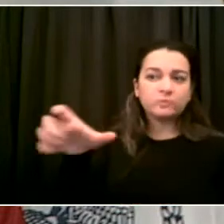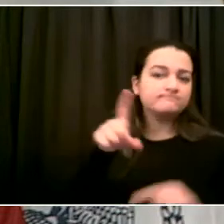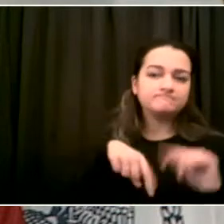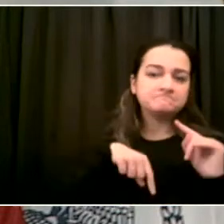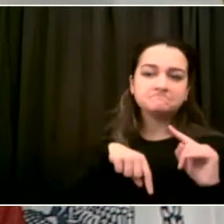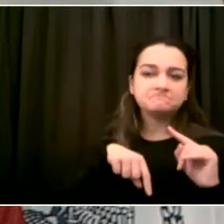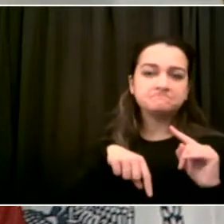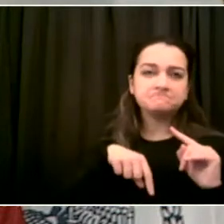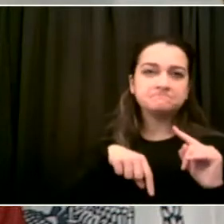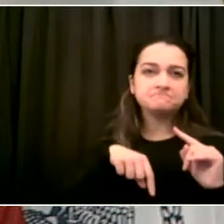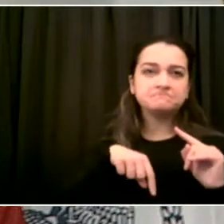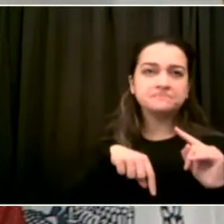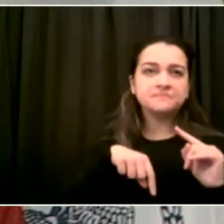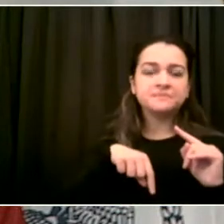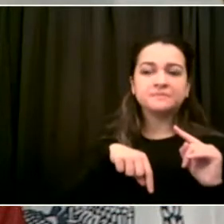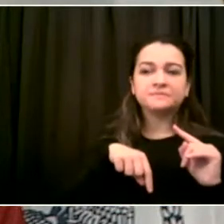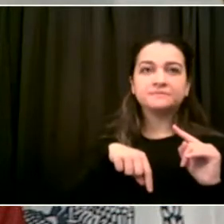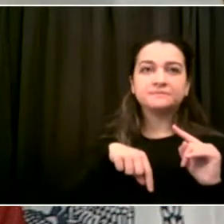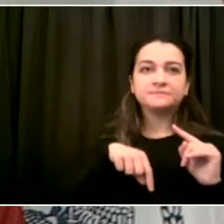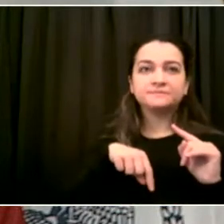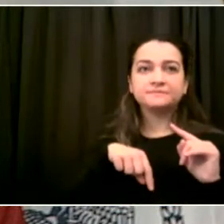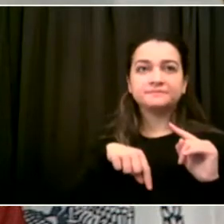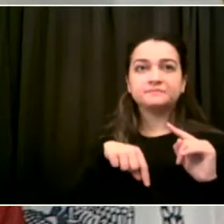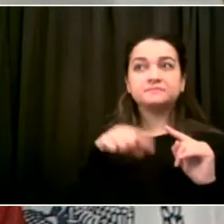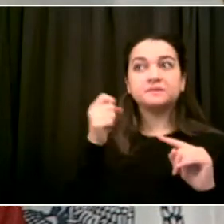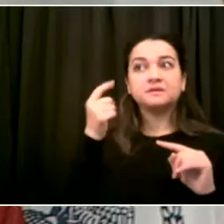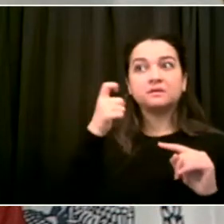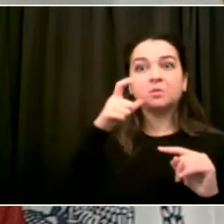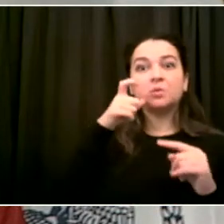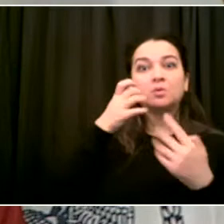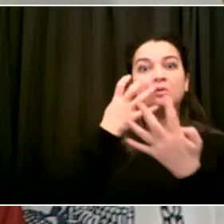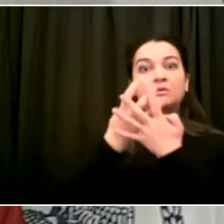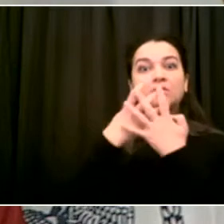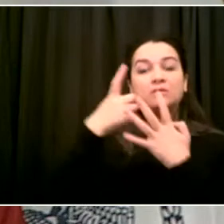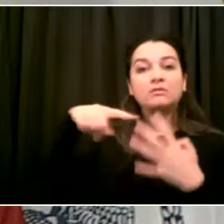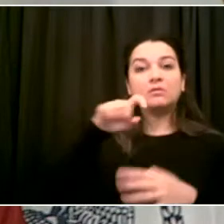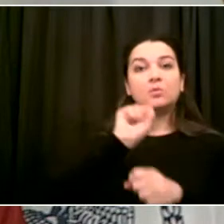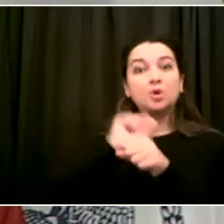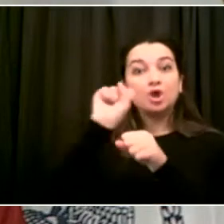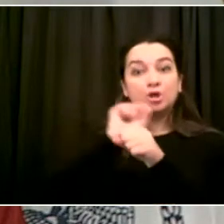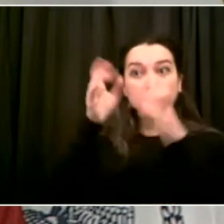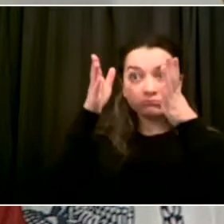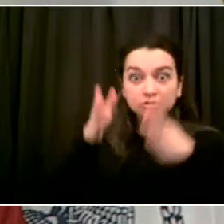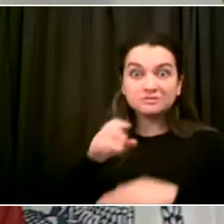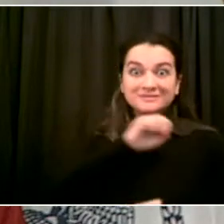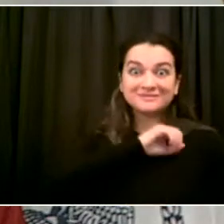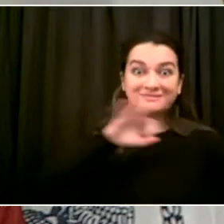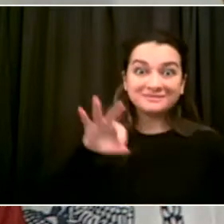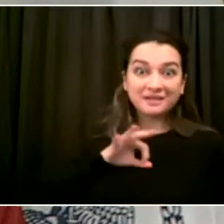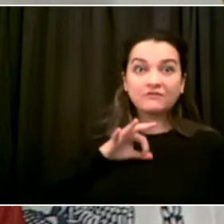LARGERER POPPULATIOION. SECOND WITH CORRECTION OFFICERS AND STAFF THAT VACCINATION